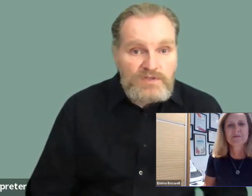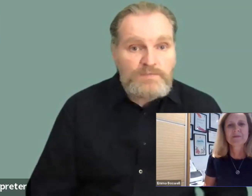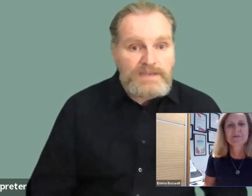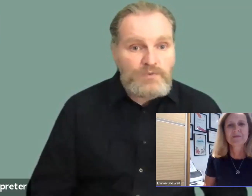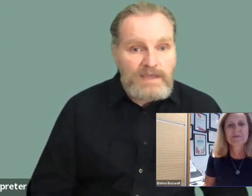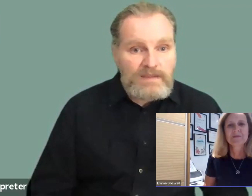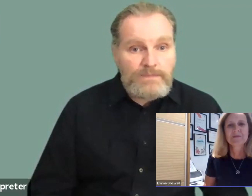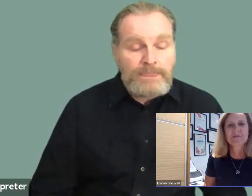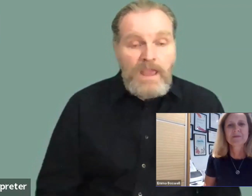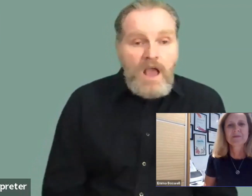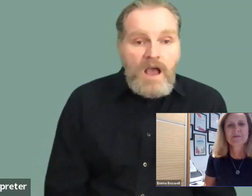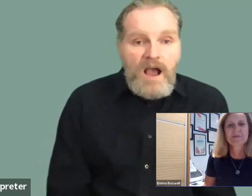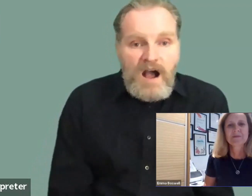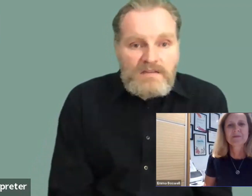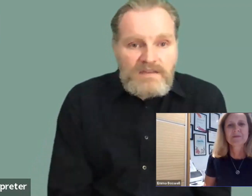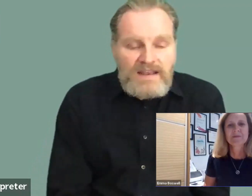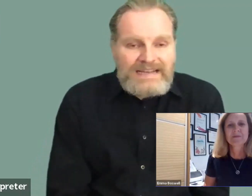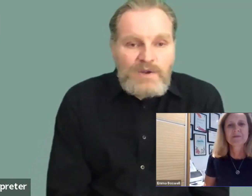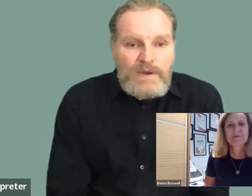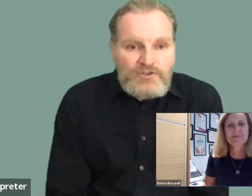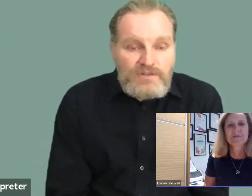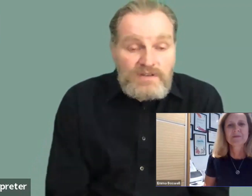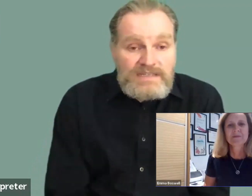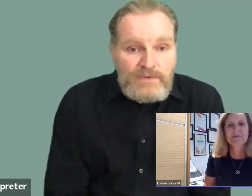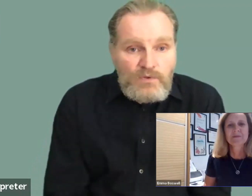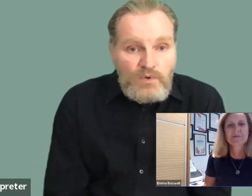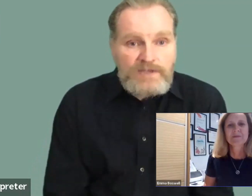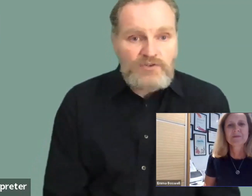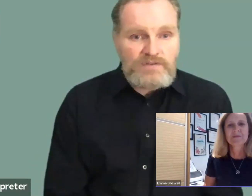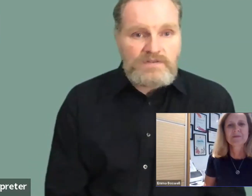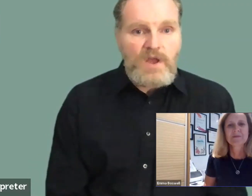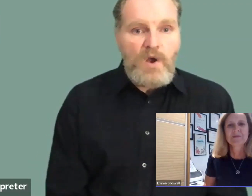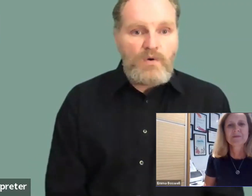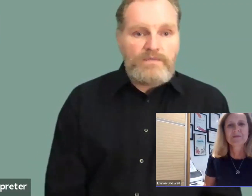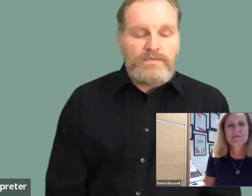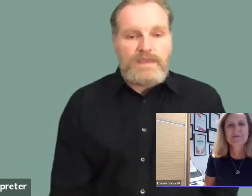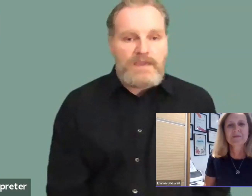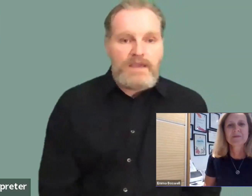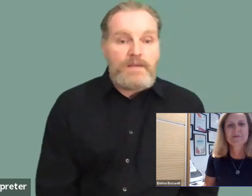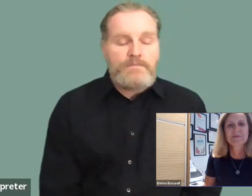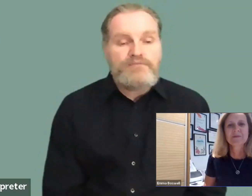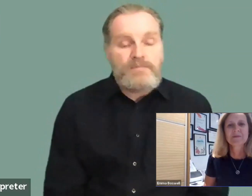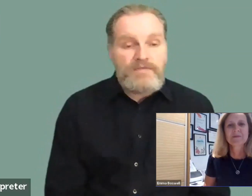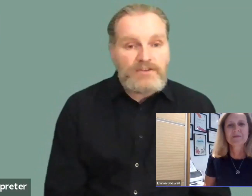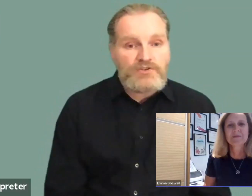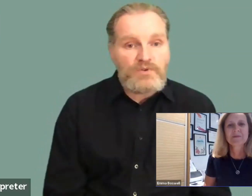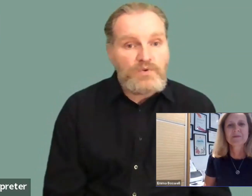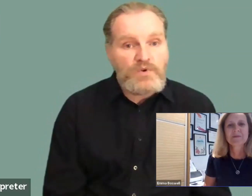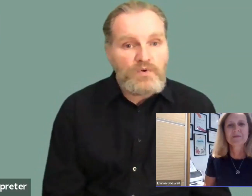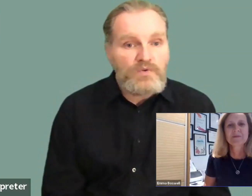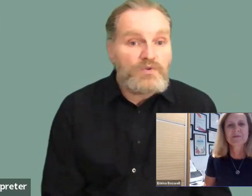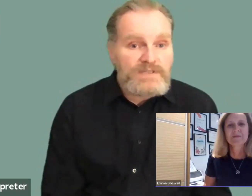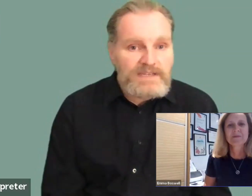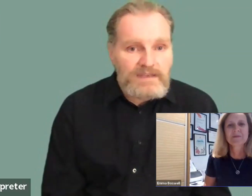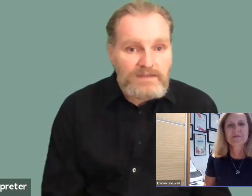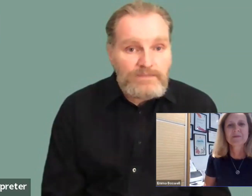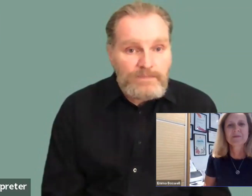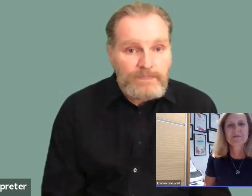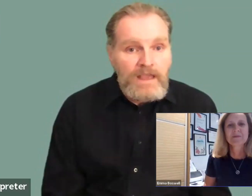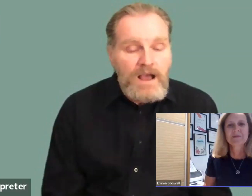as best you can. Ask questions, ask difficult questions of the professional who you're seeing.